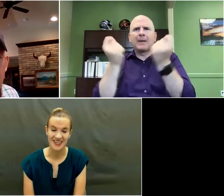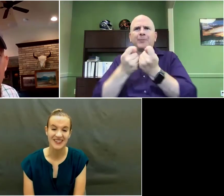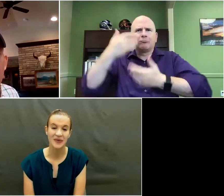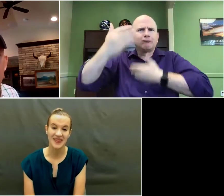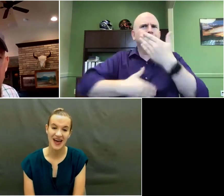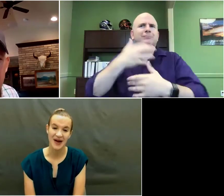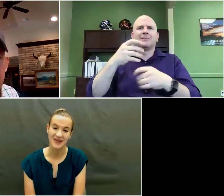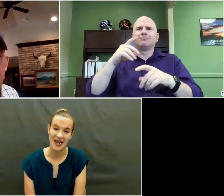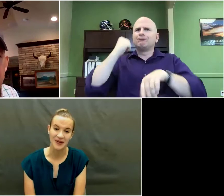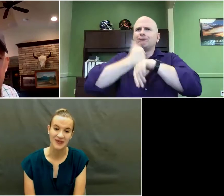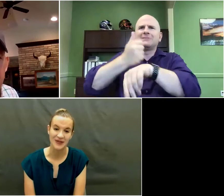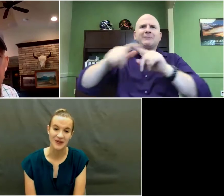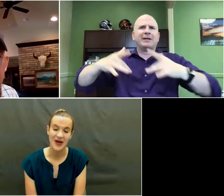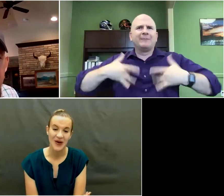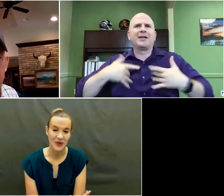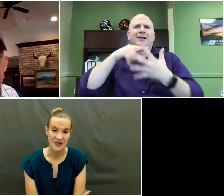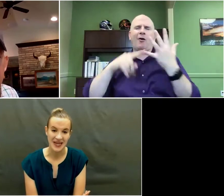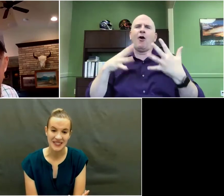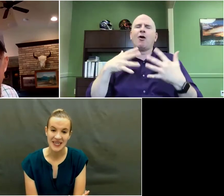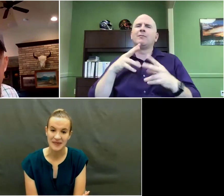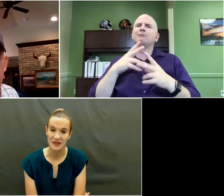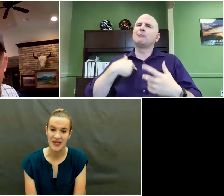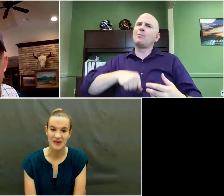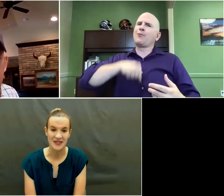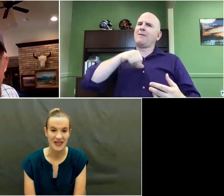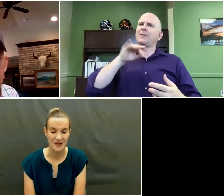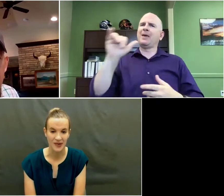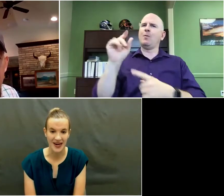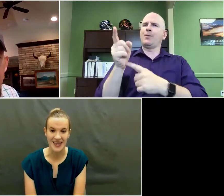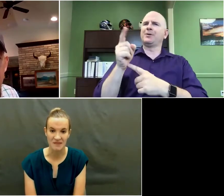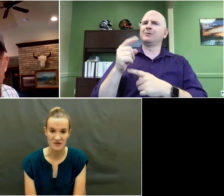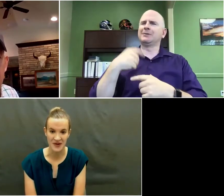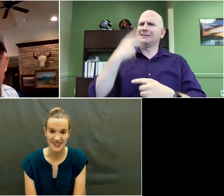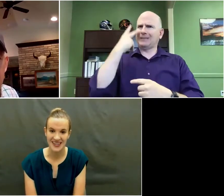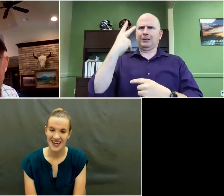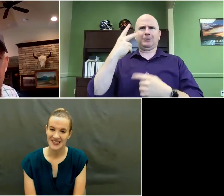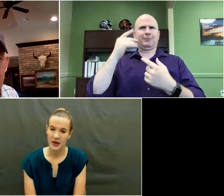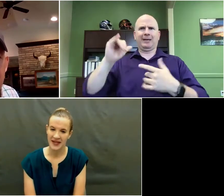So with that, I was able to coordinate a team to be able to celebrate that movement. So that's a